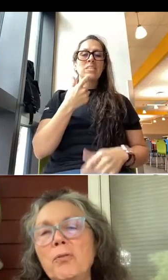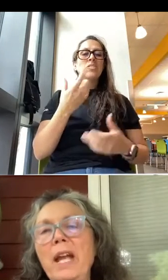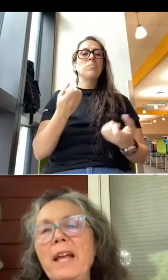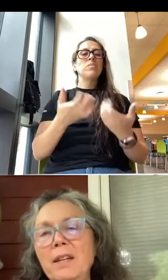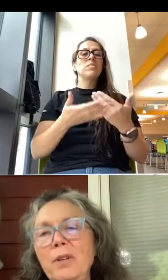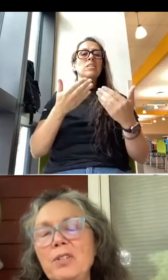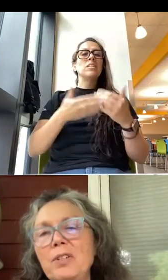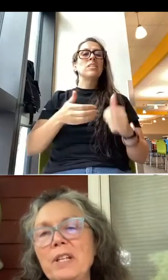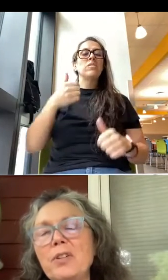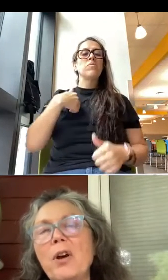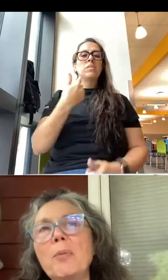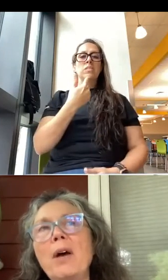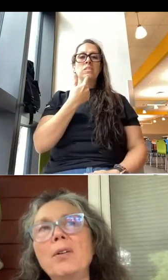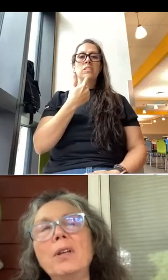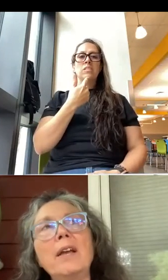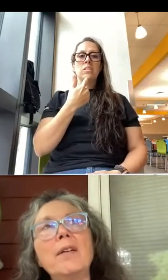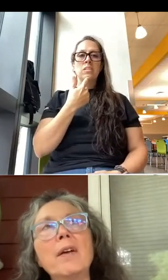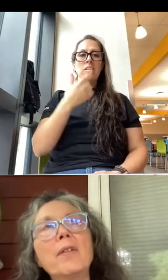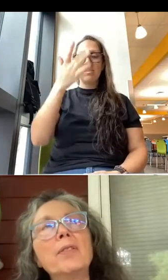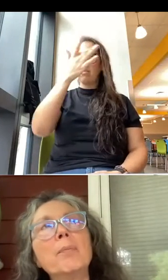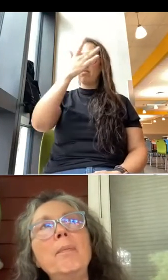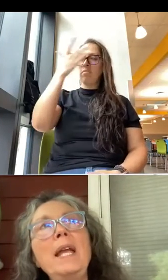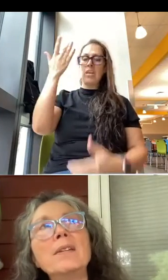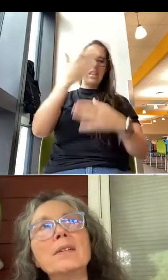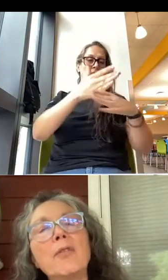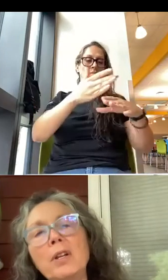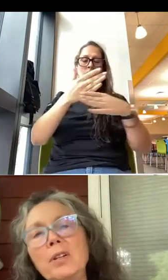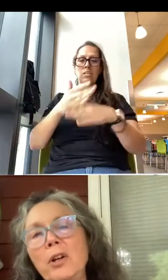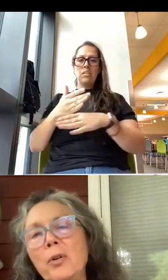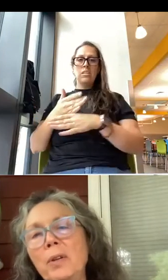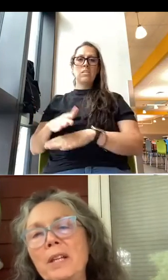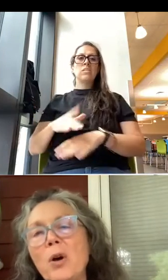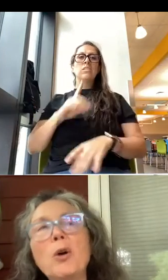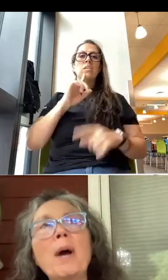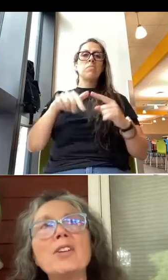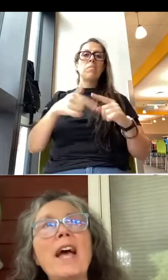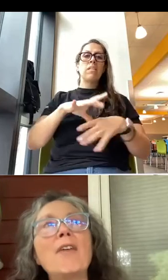forget the divisions, let's talk about like the meat of it, you know, let's all go out to have,